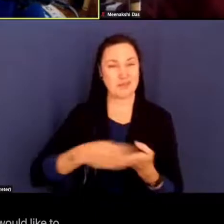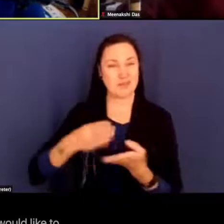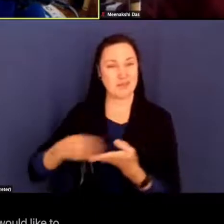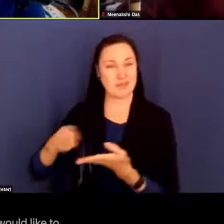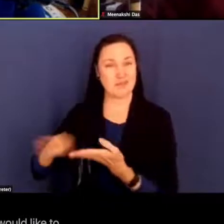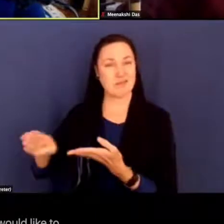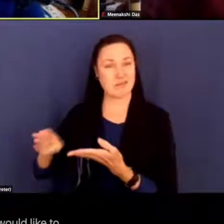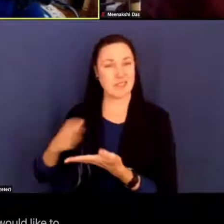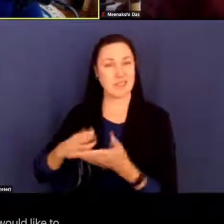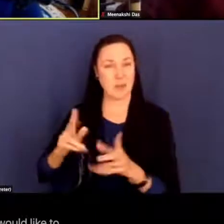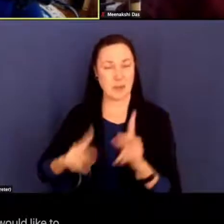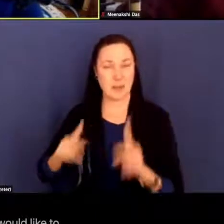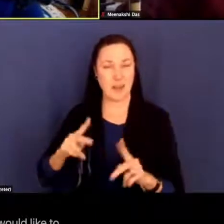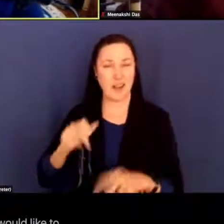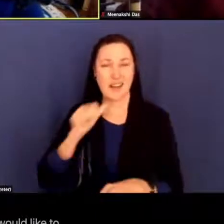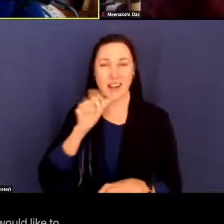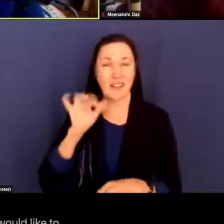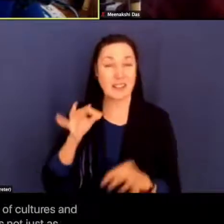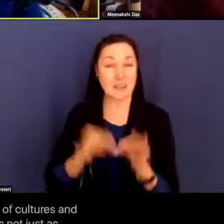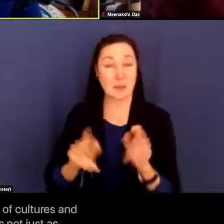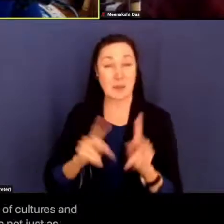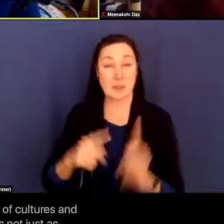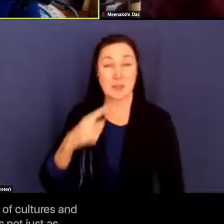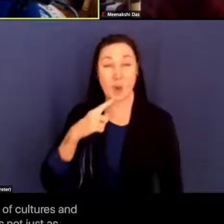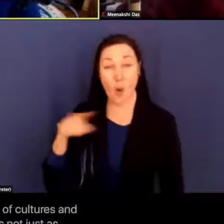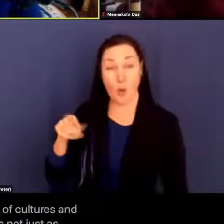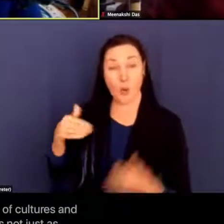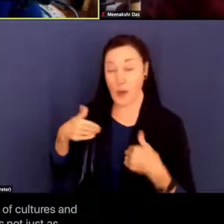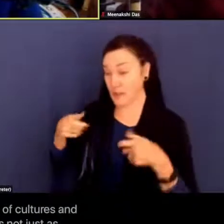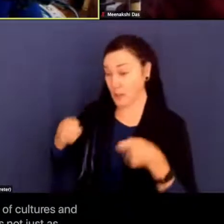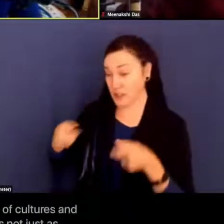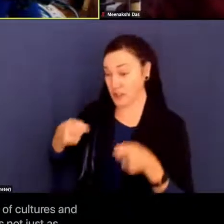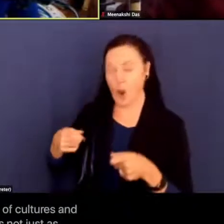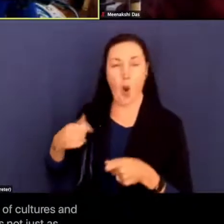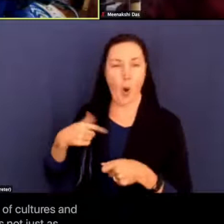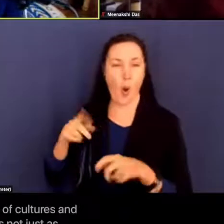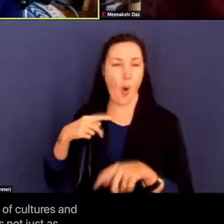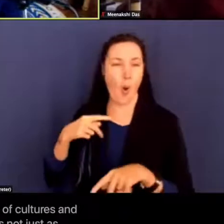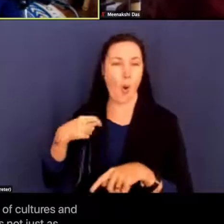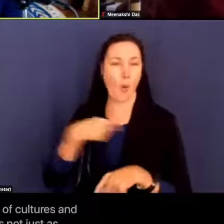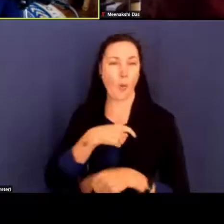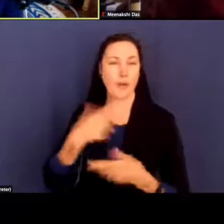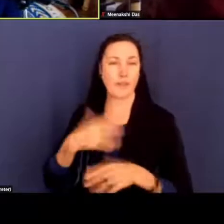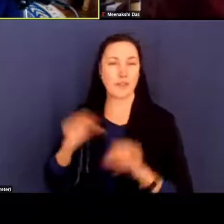is a ramp. You have got your accommodation. You know? Here is your ergonomic chair or something.